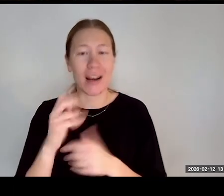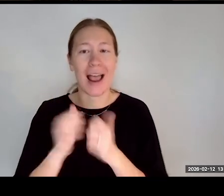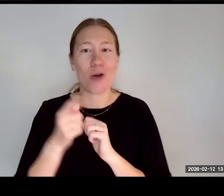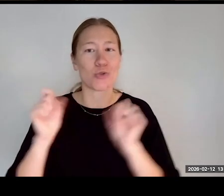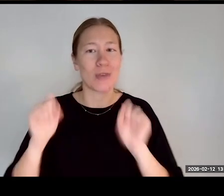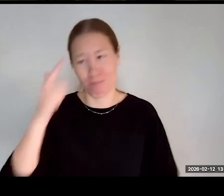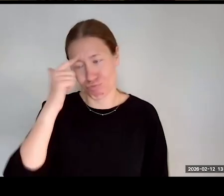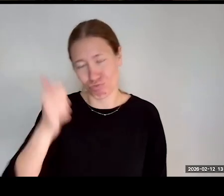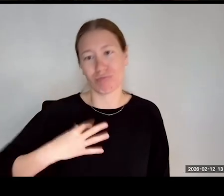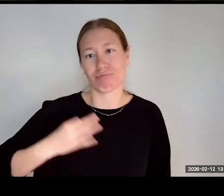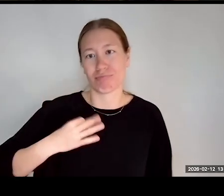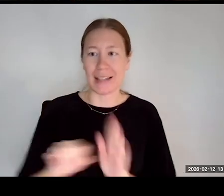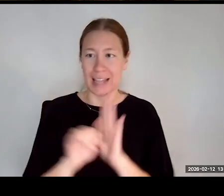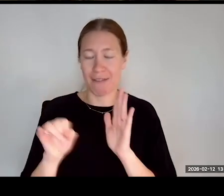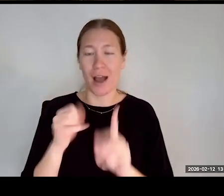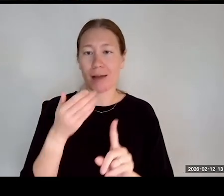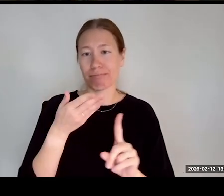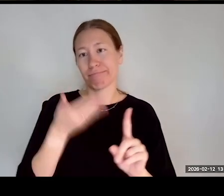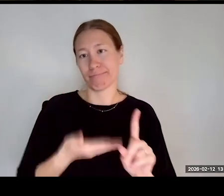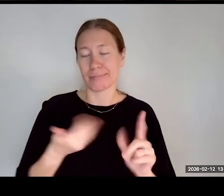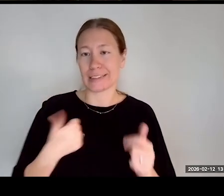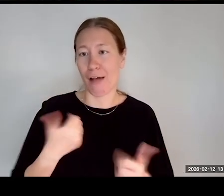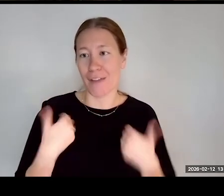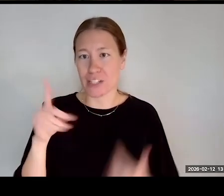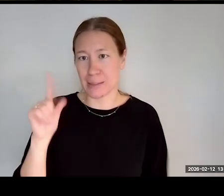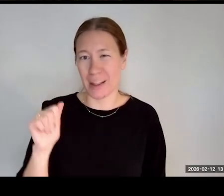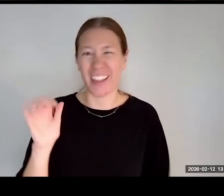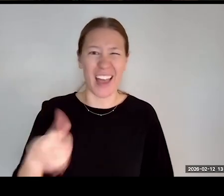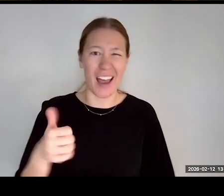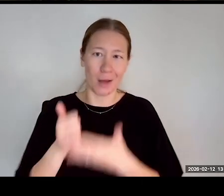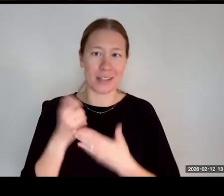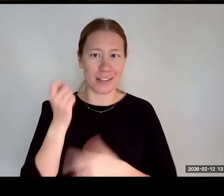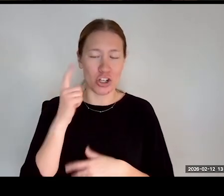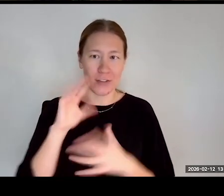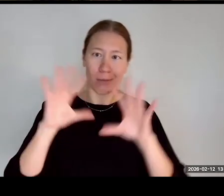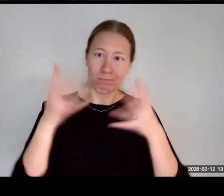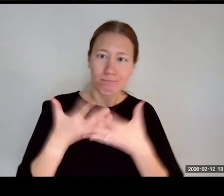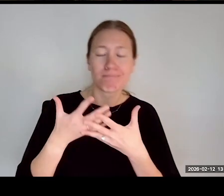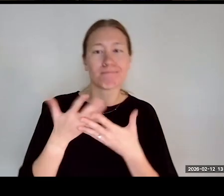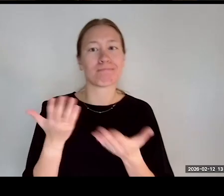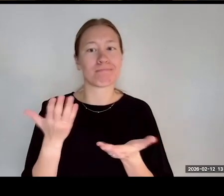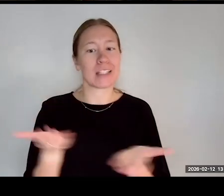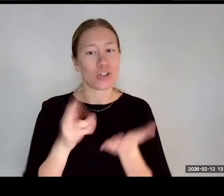with a disability at the university, which really helps us understand the population here and effectively advocate for resources to support folks